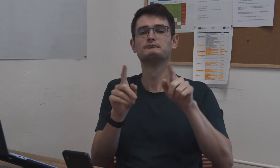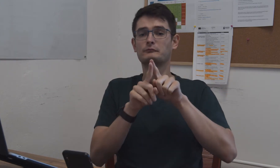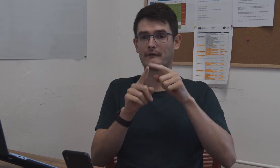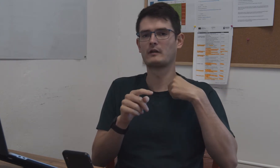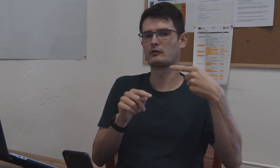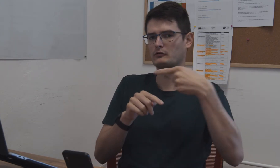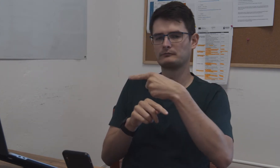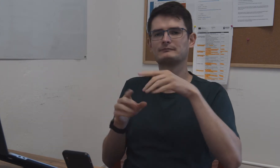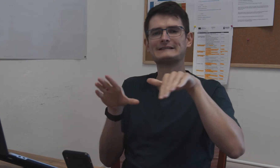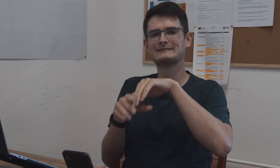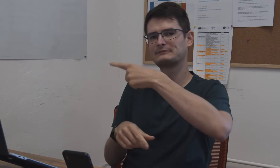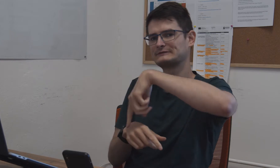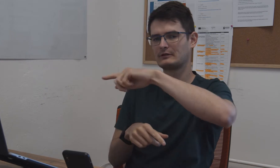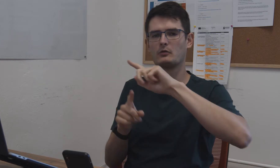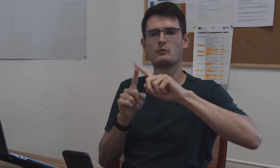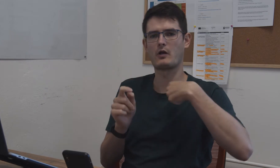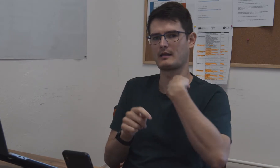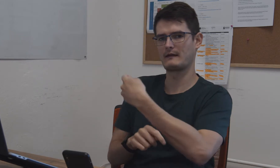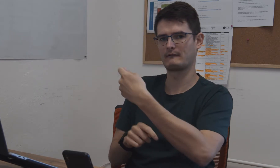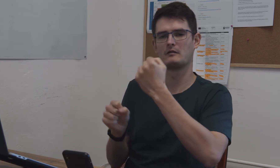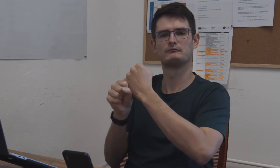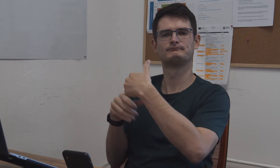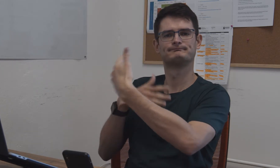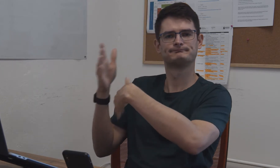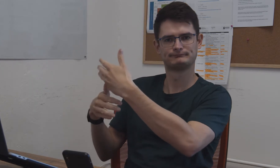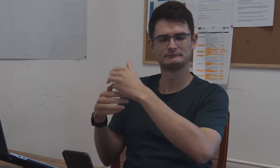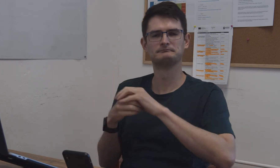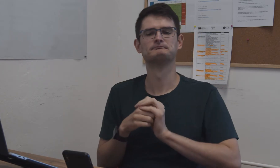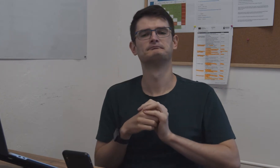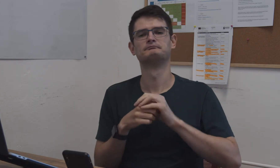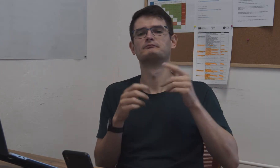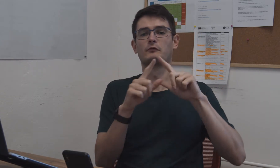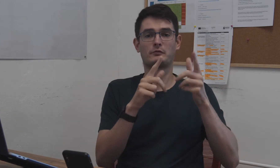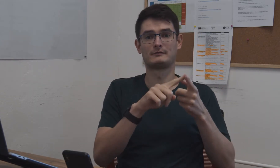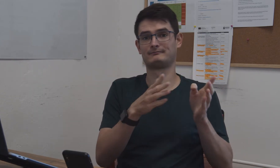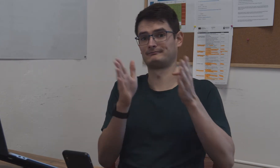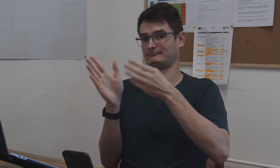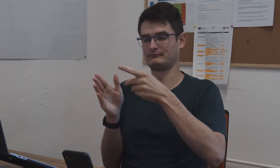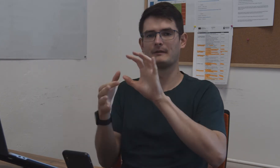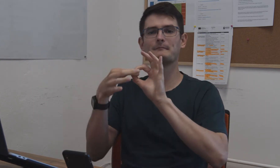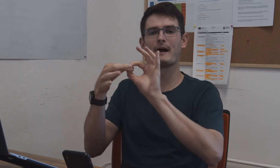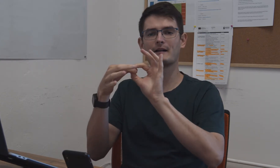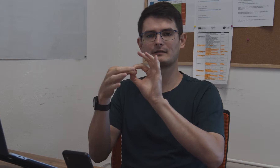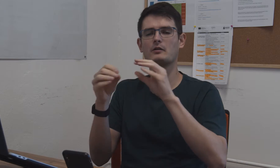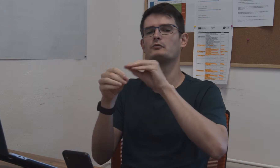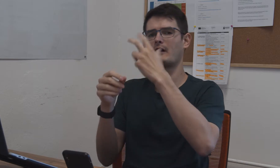I also give assignments to my employees, and then they do. The second type is as a partner.